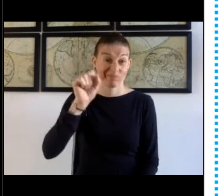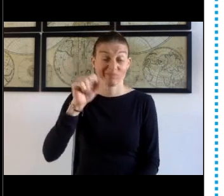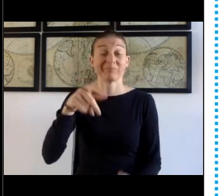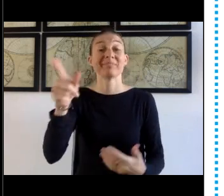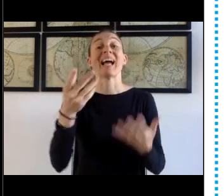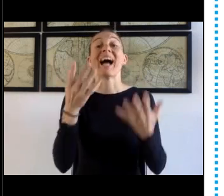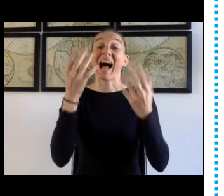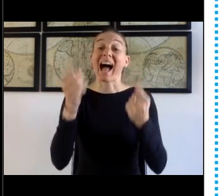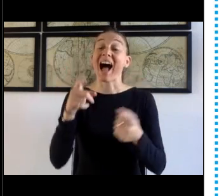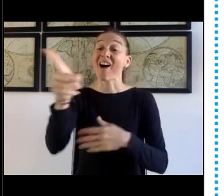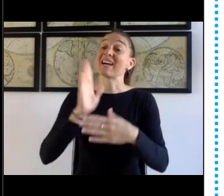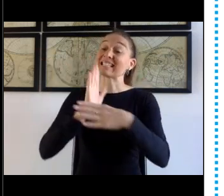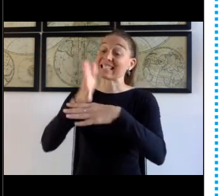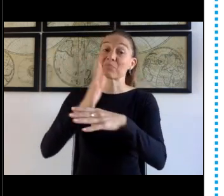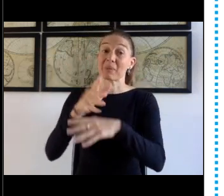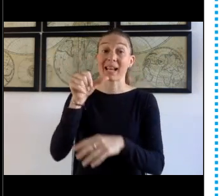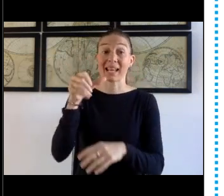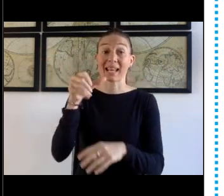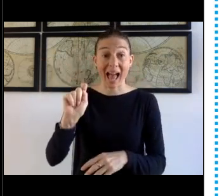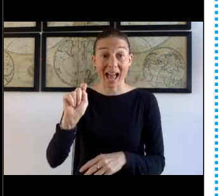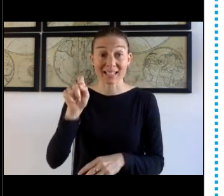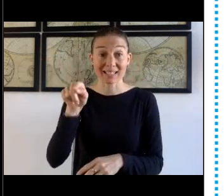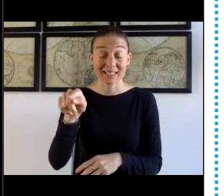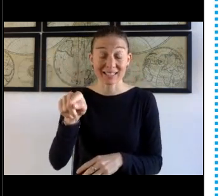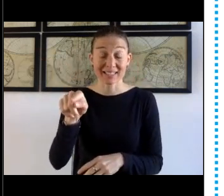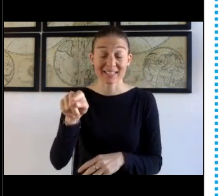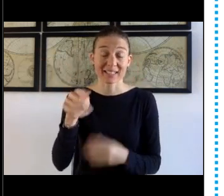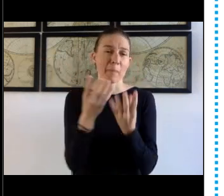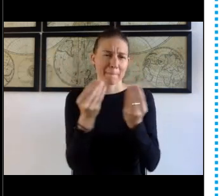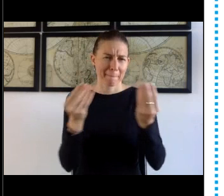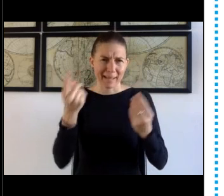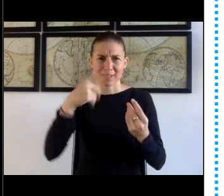For those who have been following this journey let's call it,